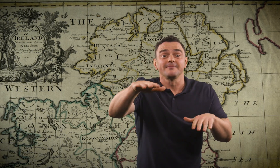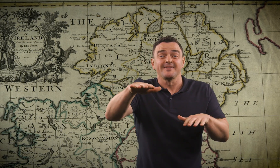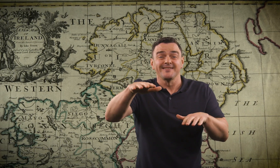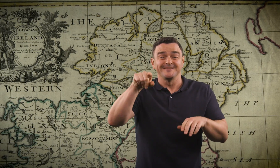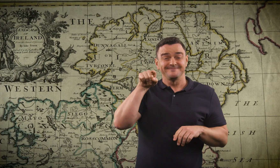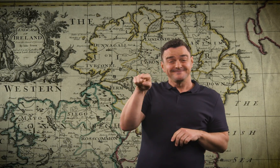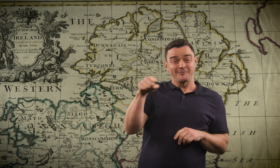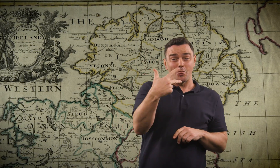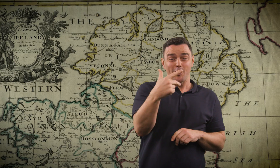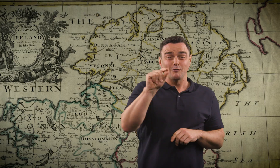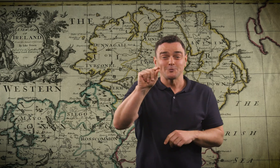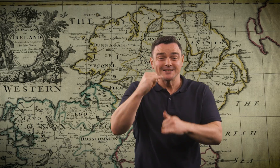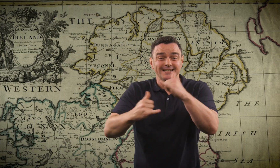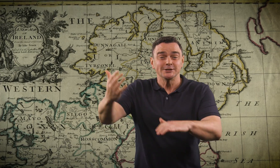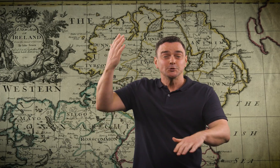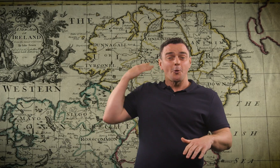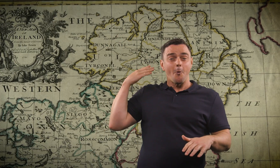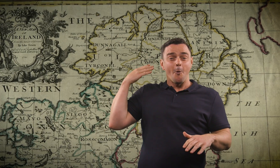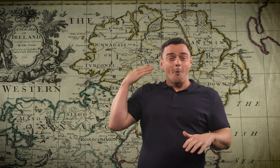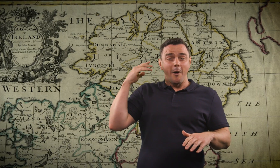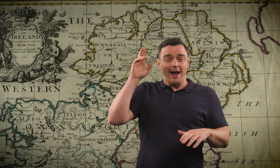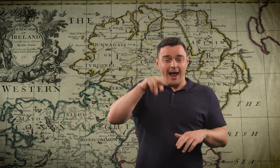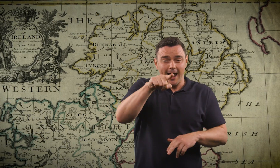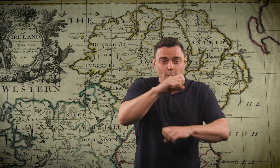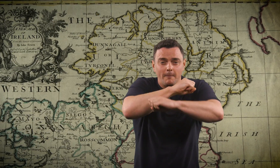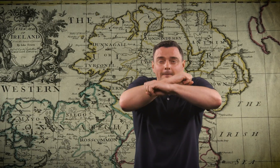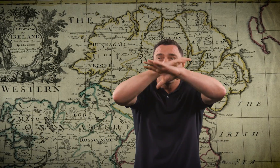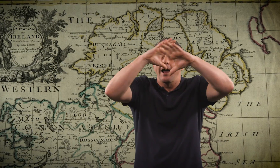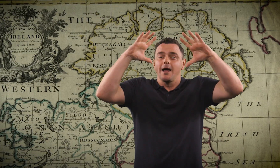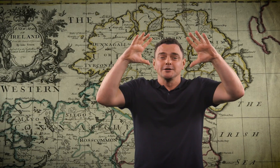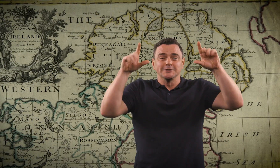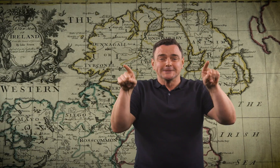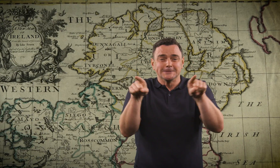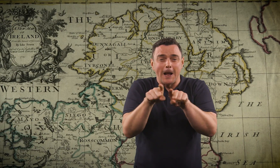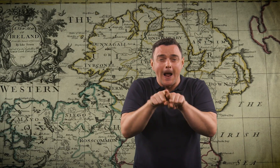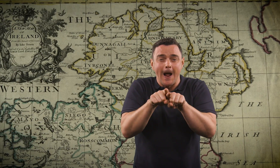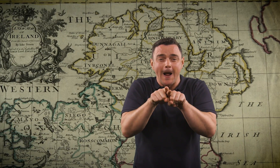So can you imagine that it was 320 years ago that light left